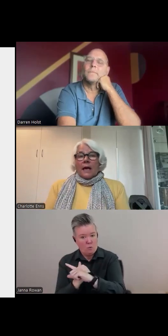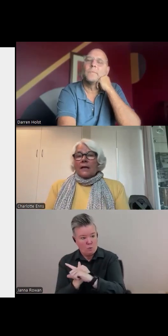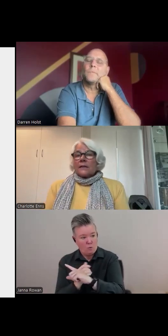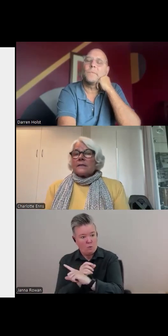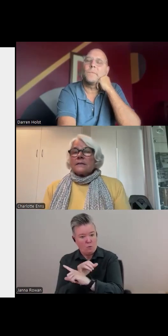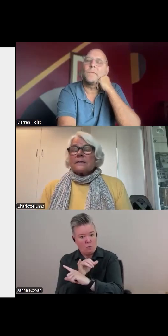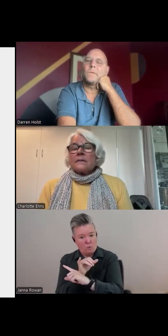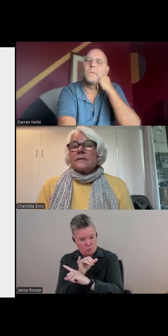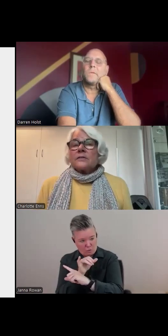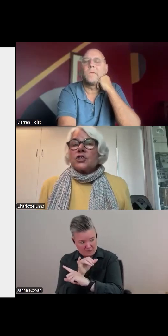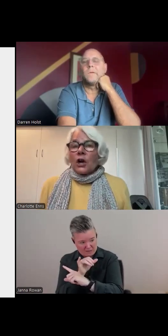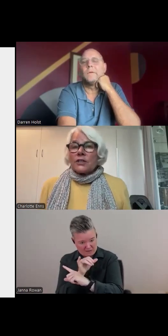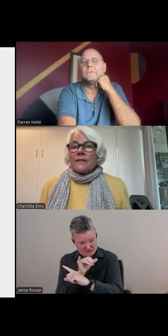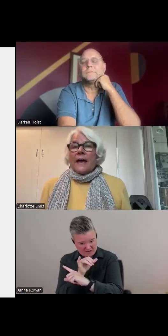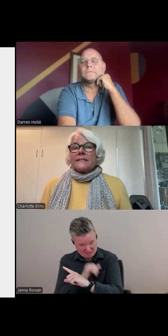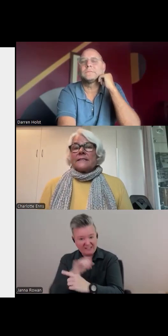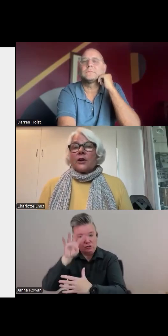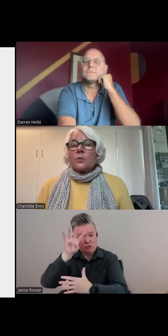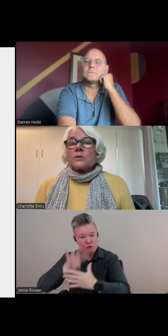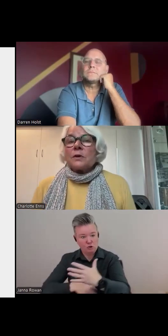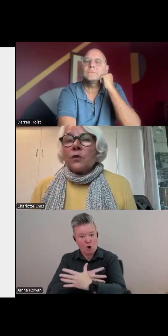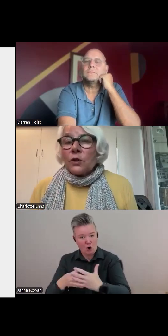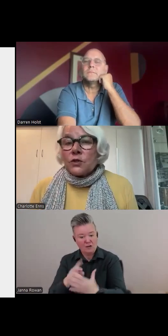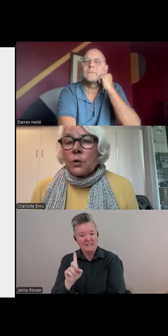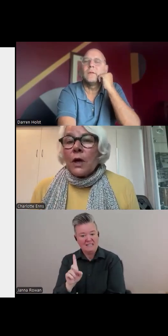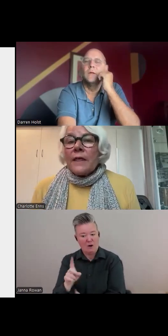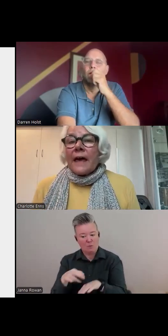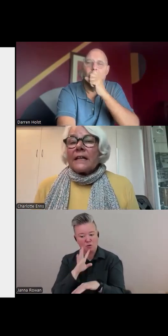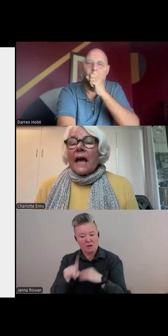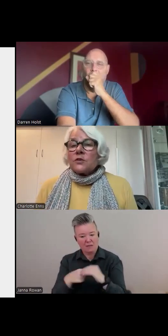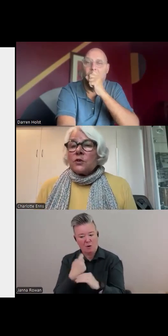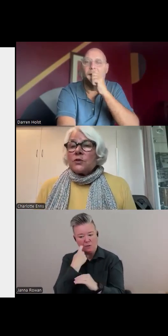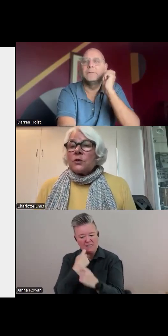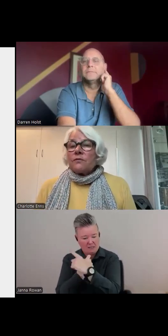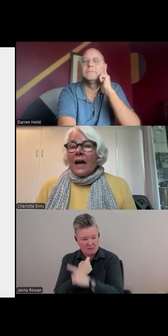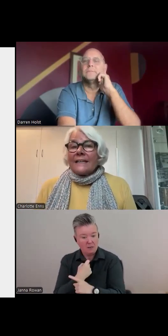and this is the chart that Darren was referring to